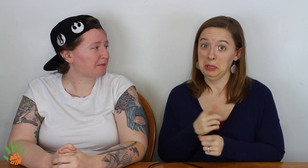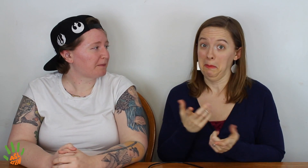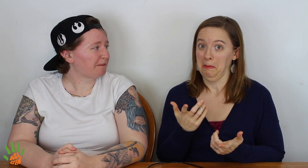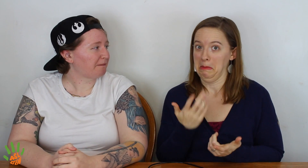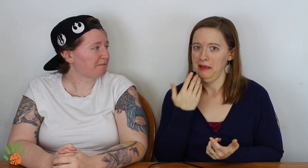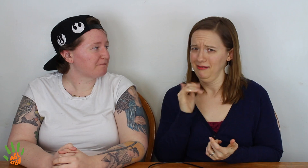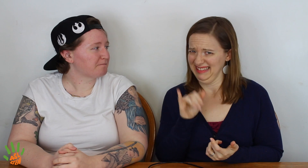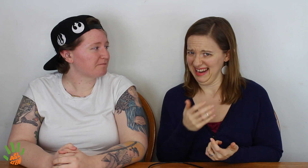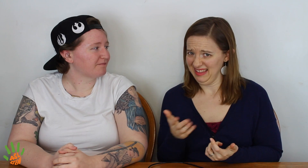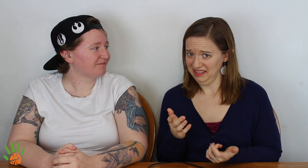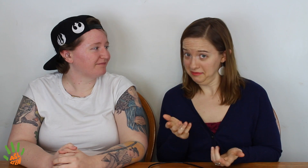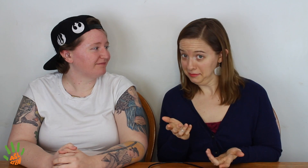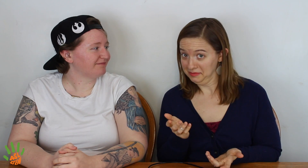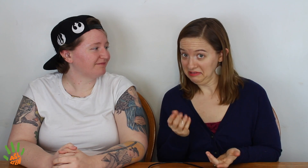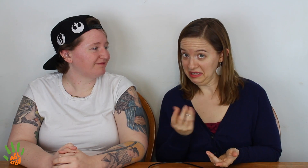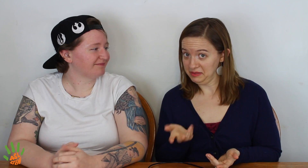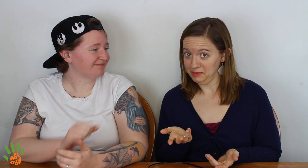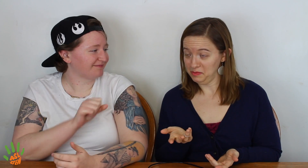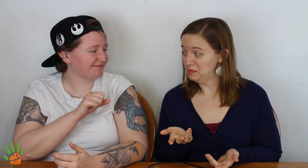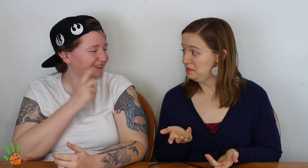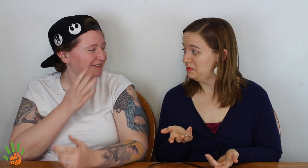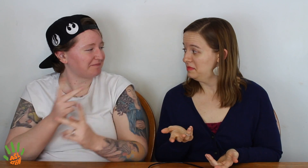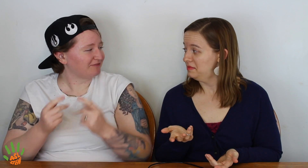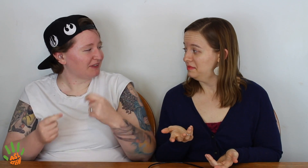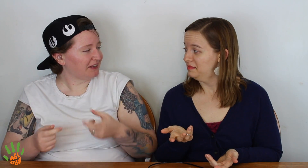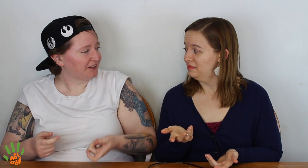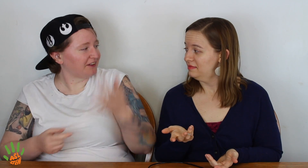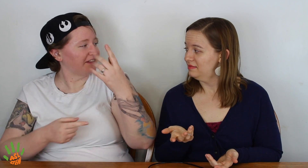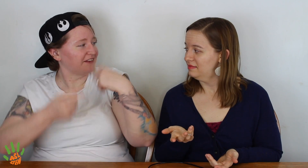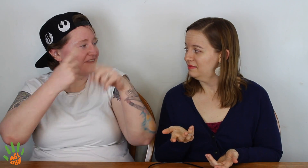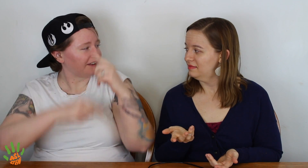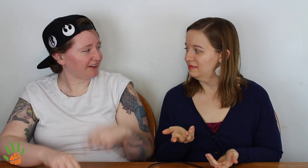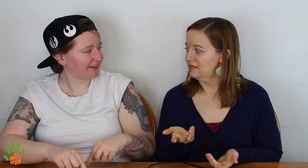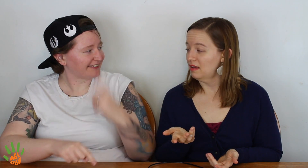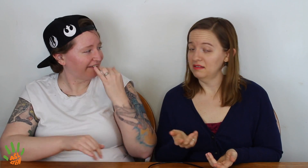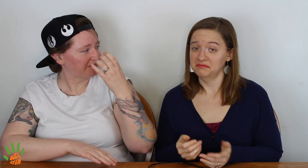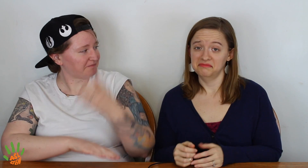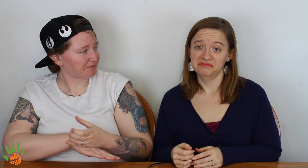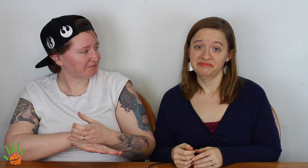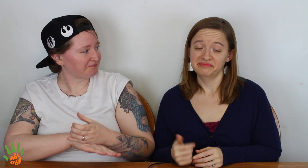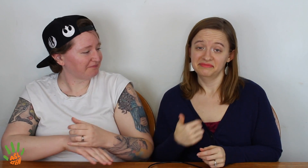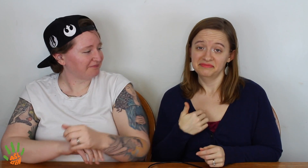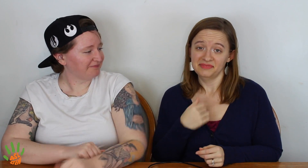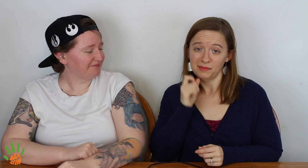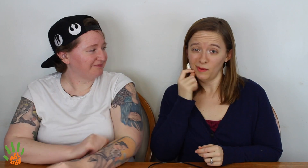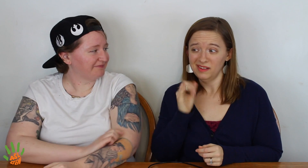The full one, no. I don't know... is that a thing? Let us know. Yeah you know when people try to flip it over and lands back down on the bottom.